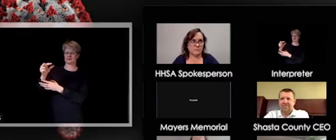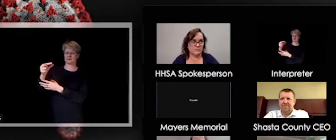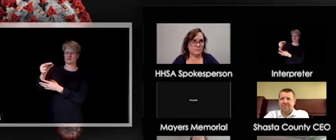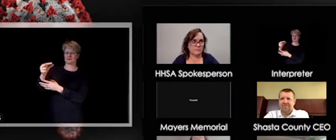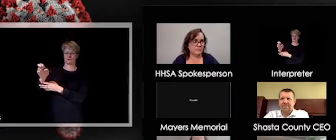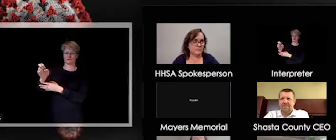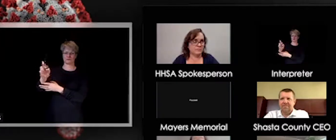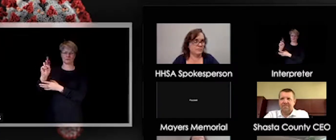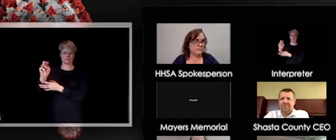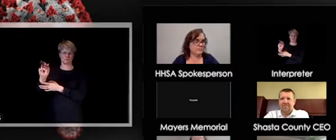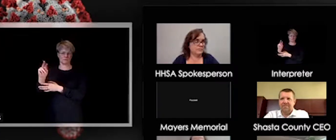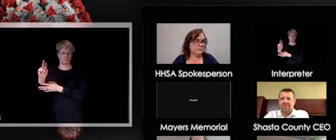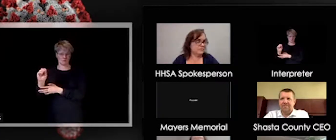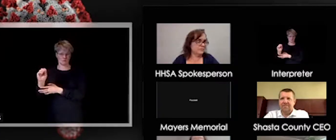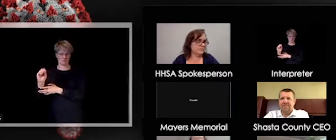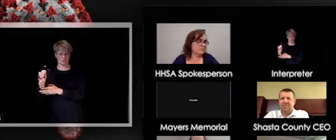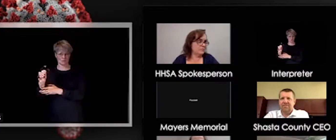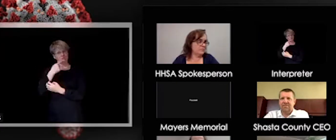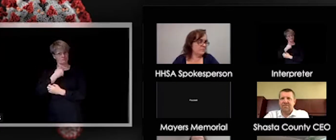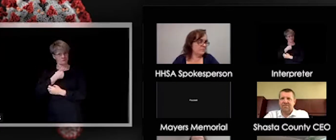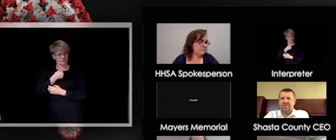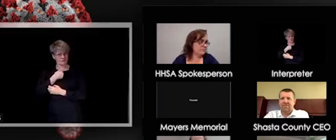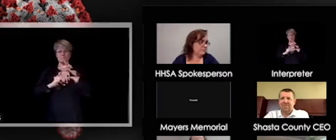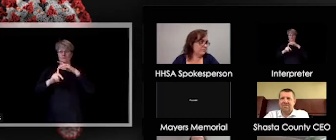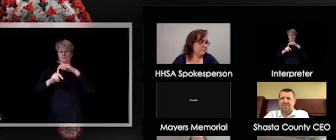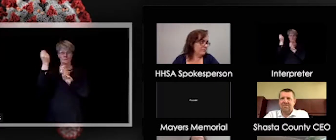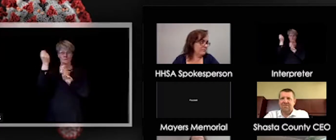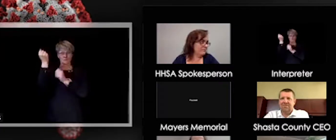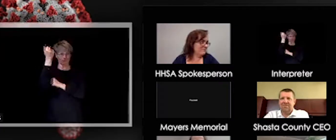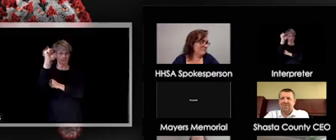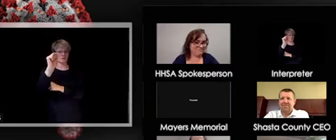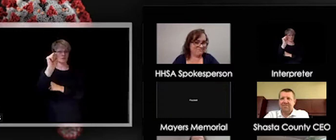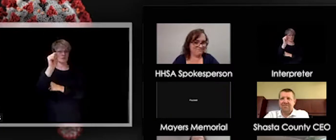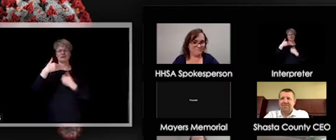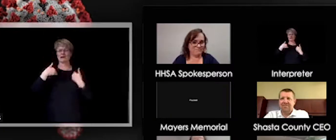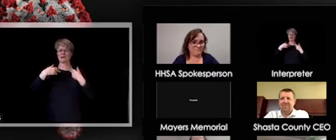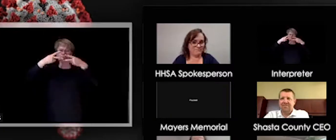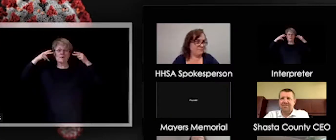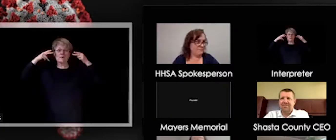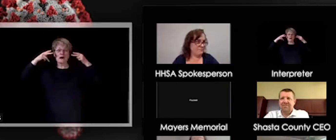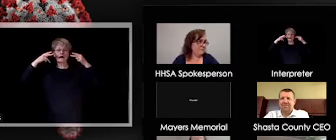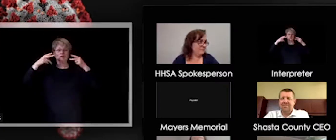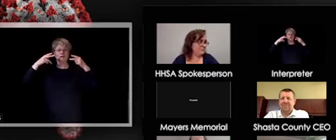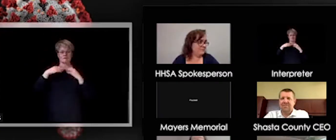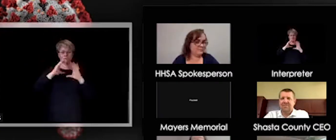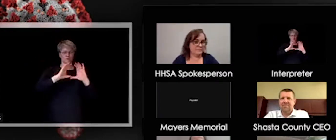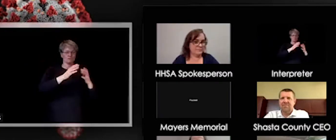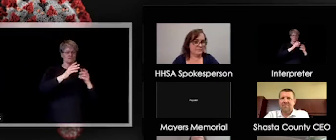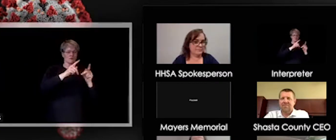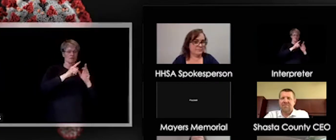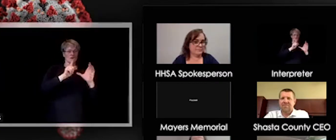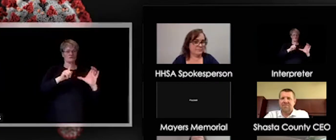myself, with my mask and keeping away from people, more towards the end, between 8-9